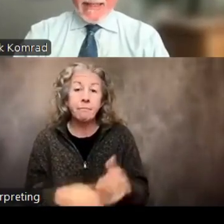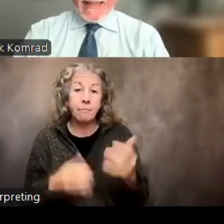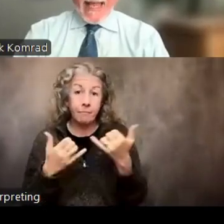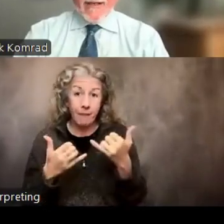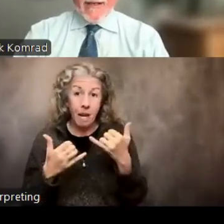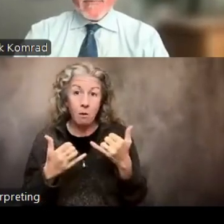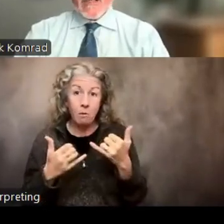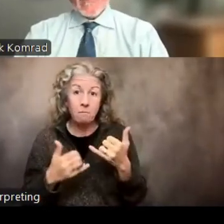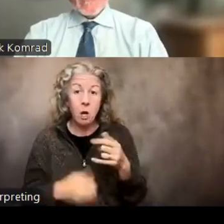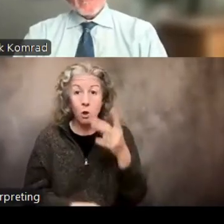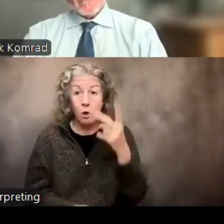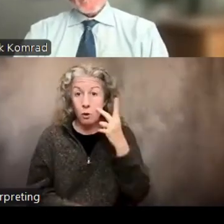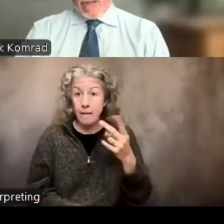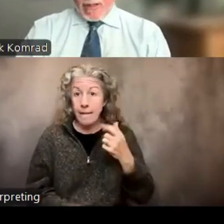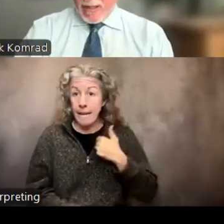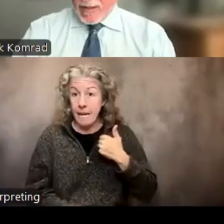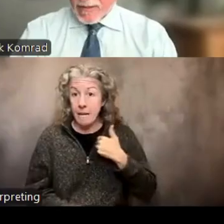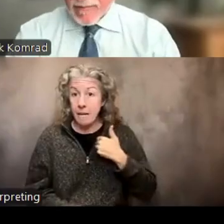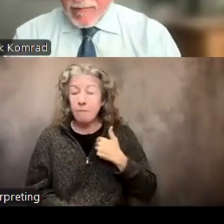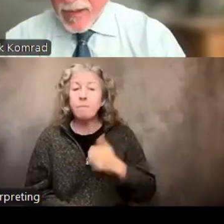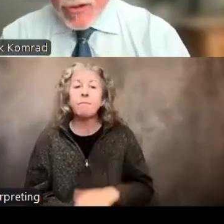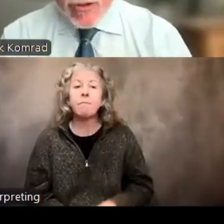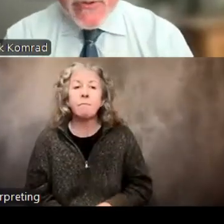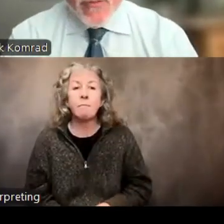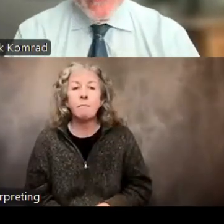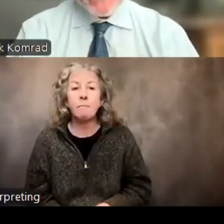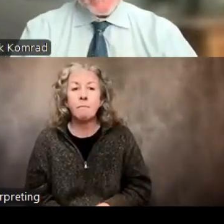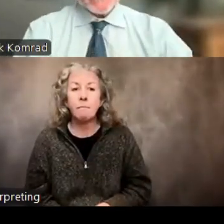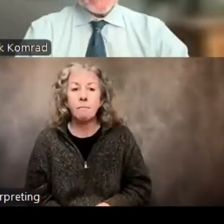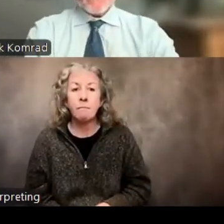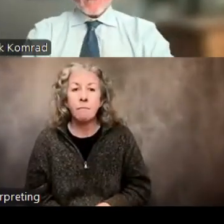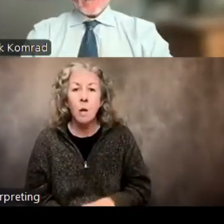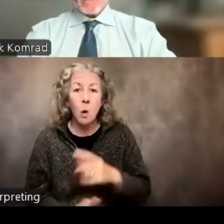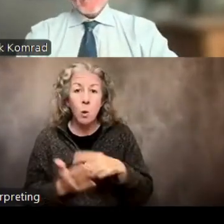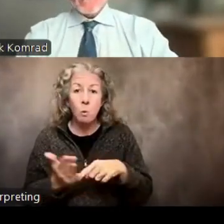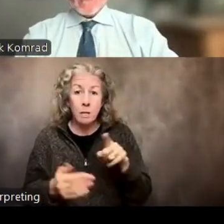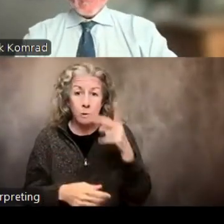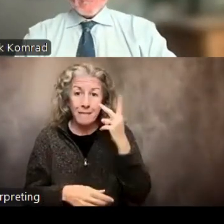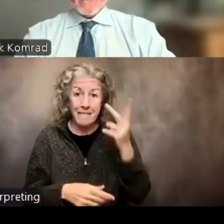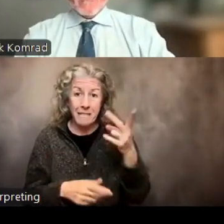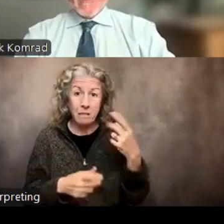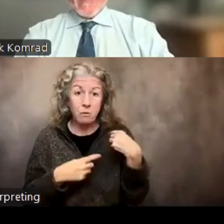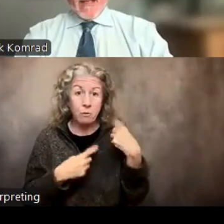to Canada which terms of what you've seen so far. The data in